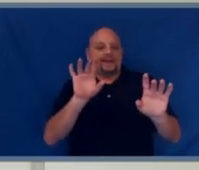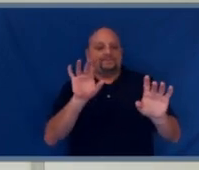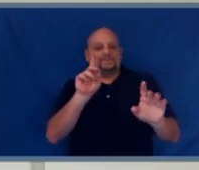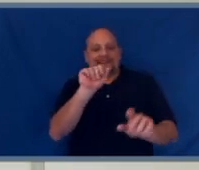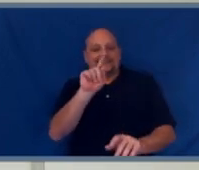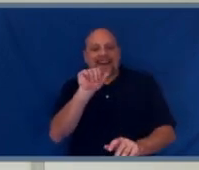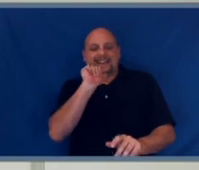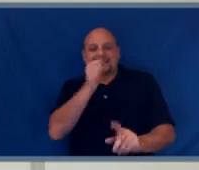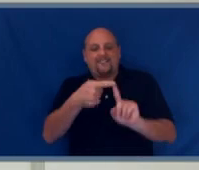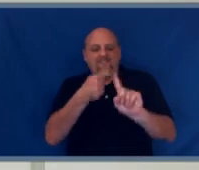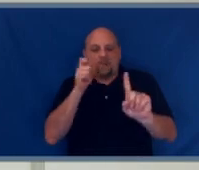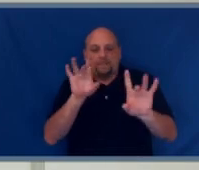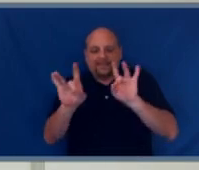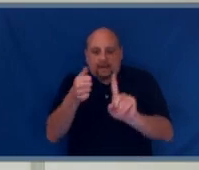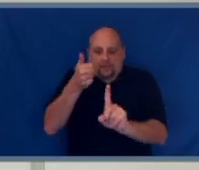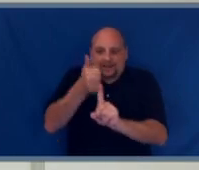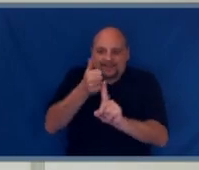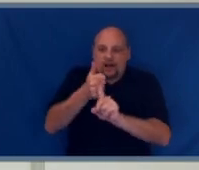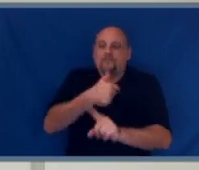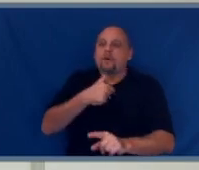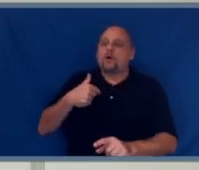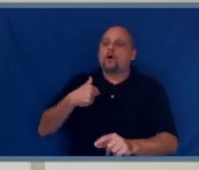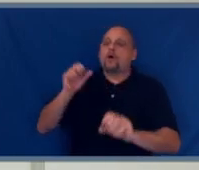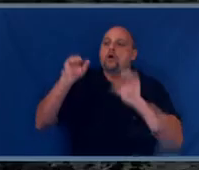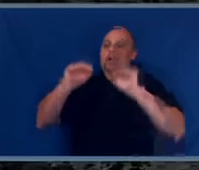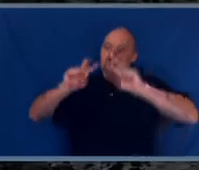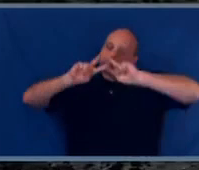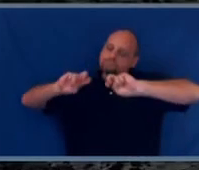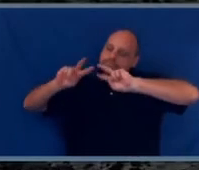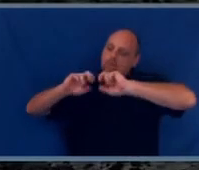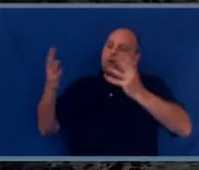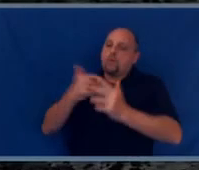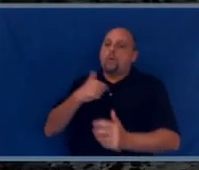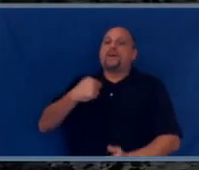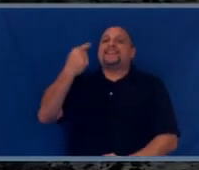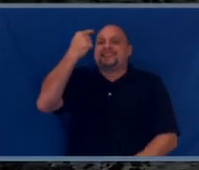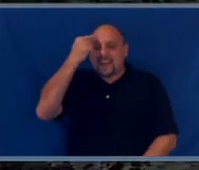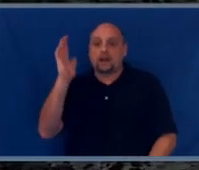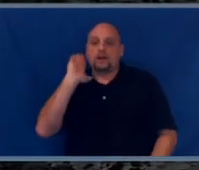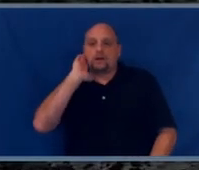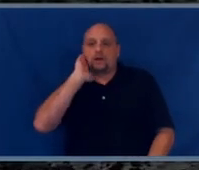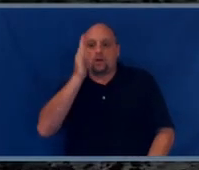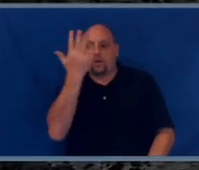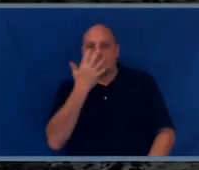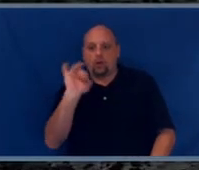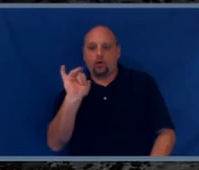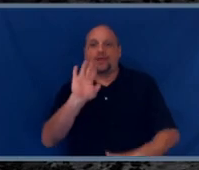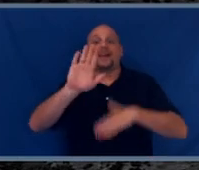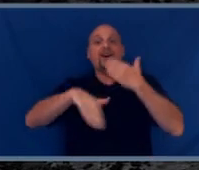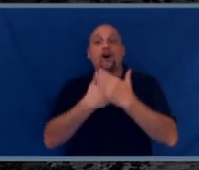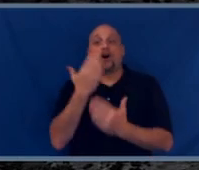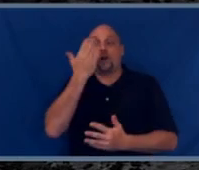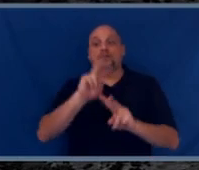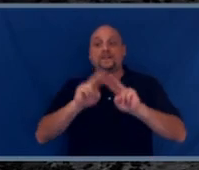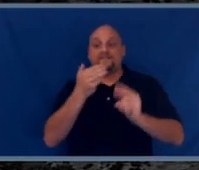ABOUT WHAT THE SAMPLE WILL LOOK LIKE, AND THEY ARE ALL VERY PROMISING. LOVE TO HEAR IT.